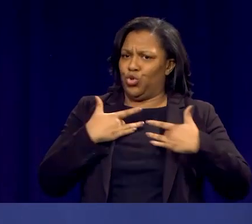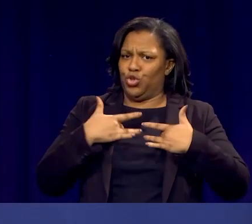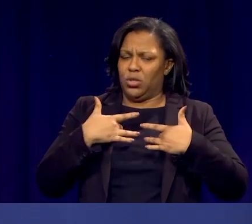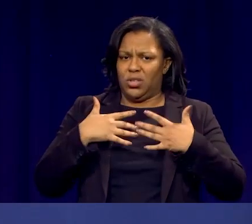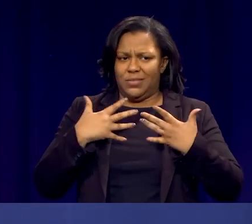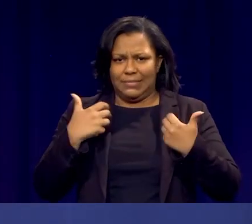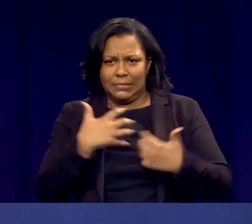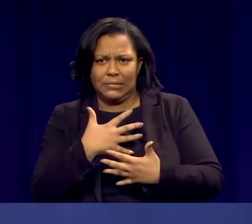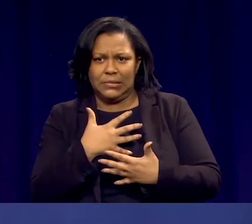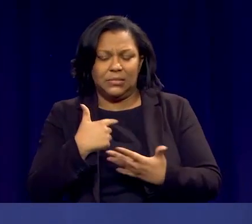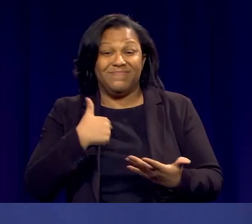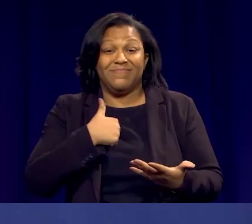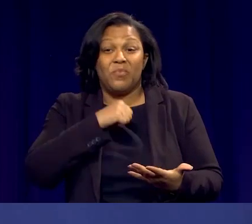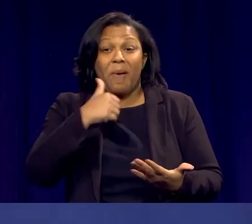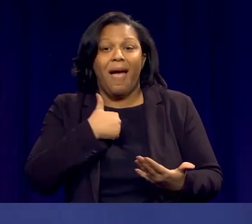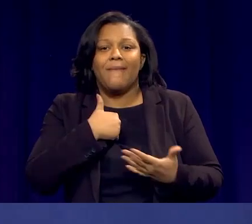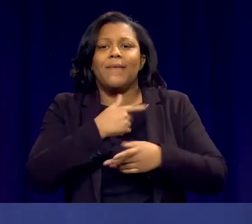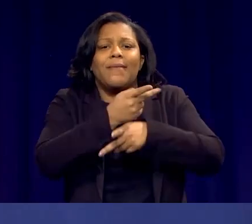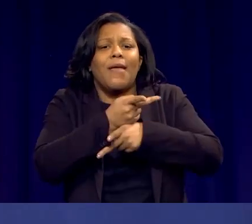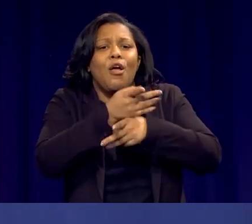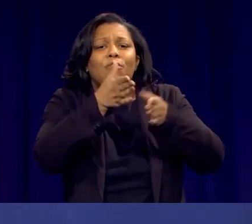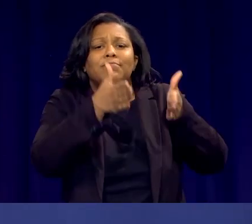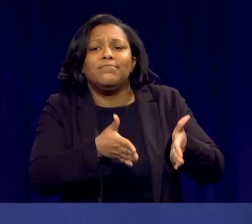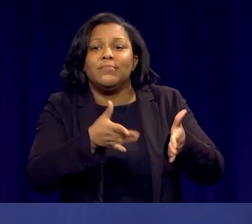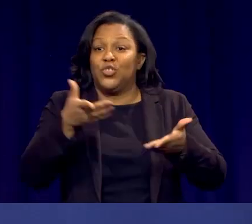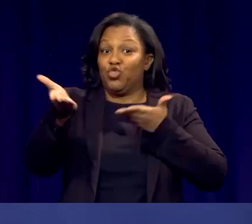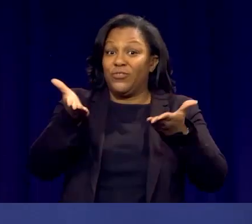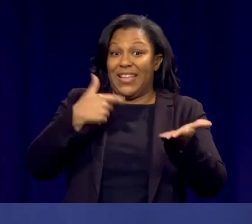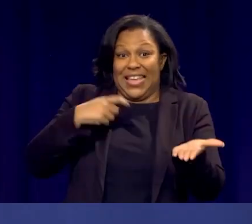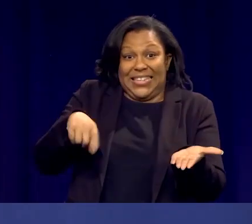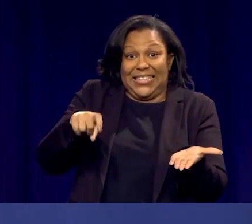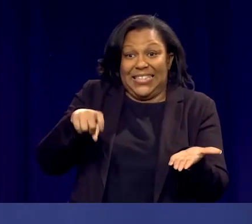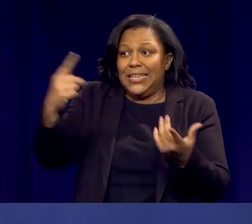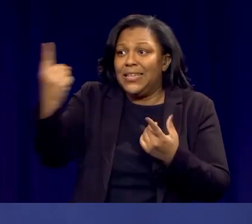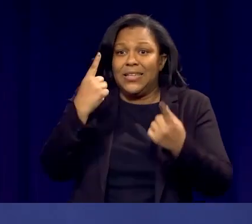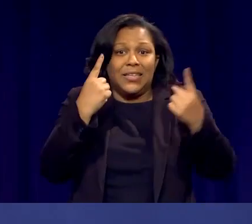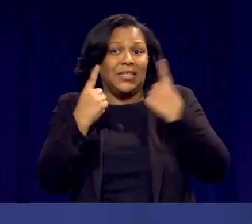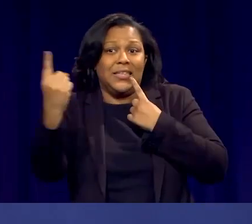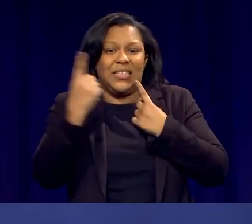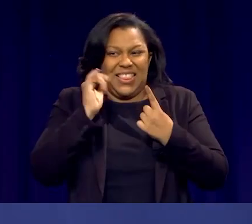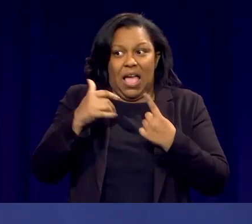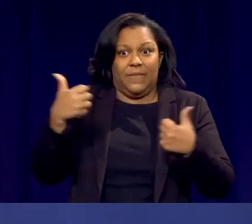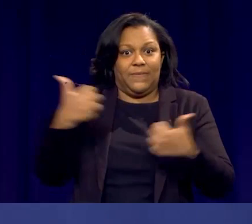that I won't have, you know, the caretakers or care workers and services that I need.